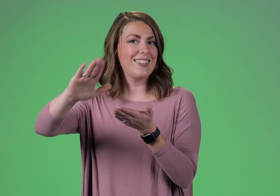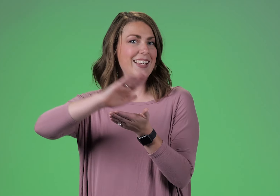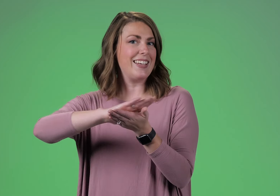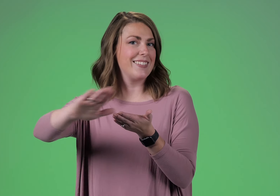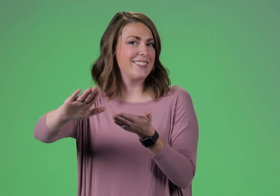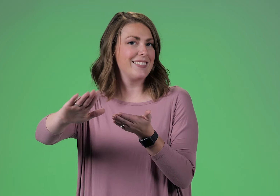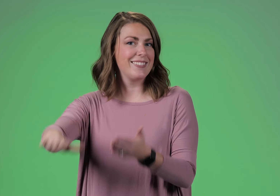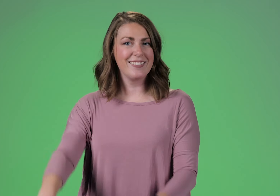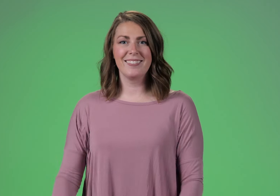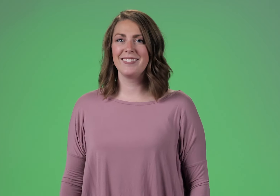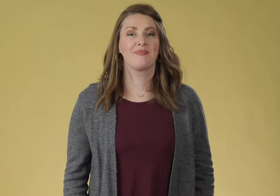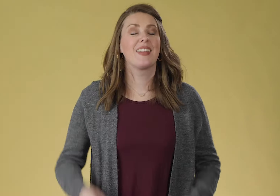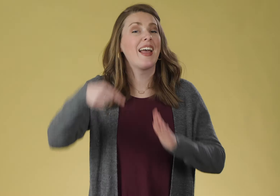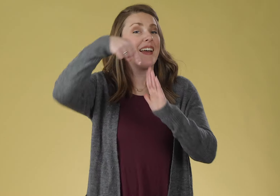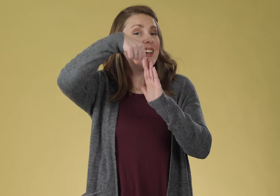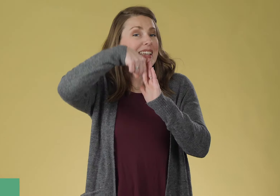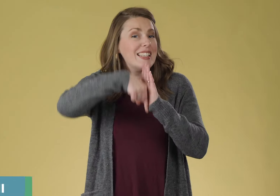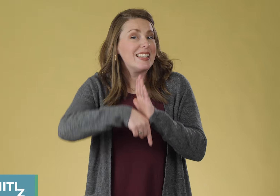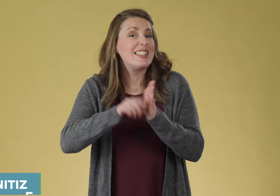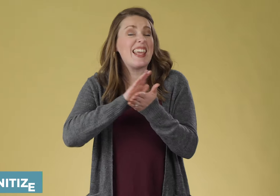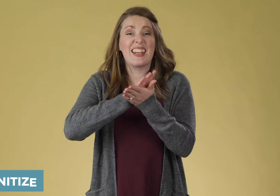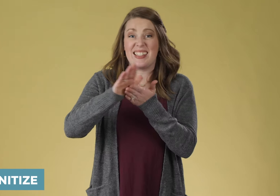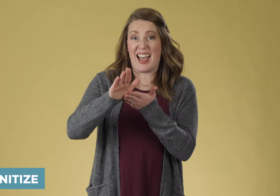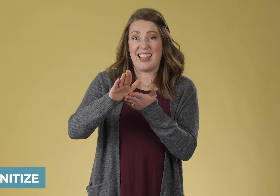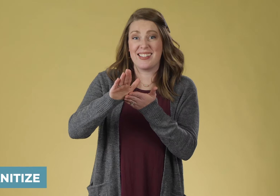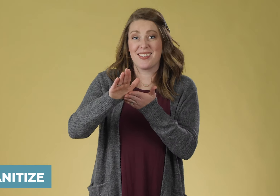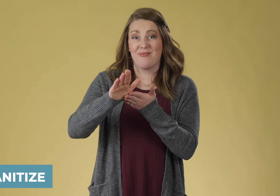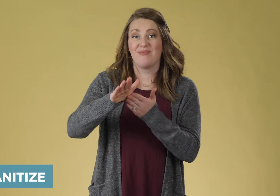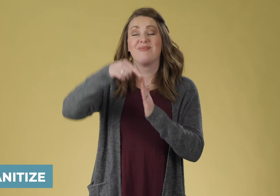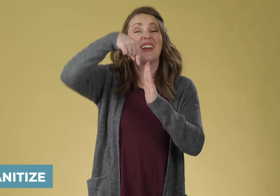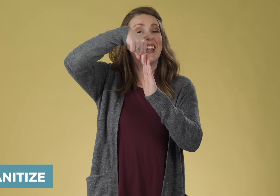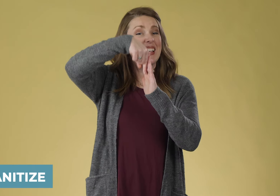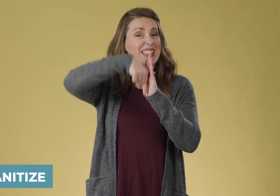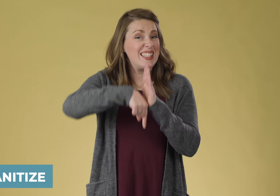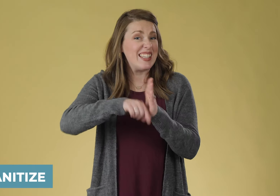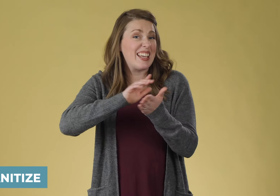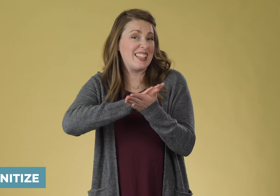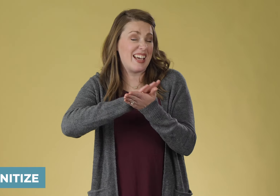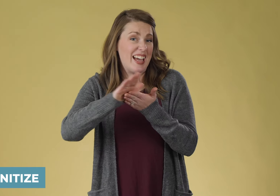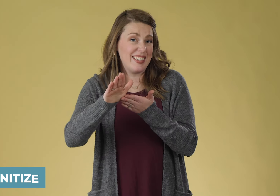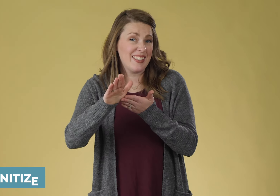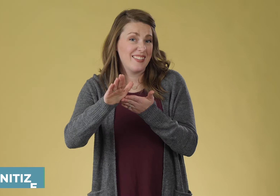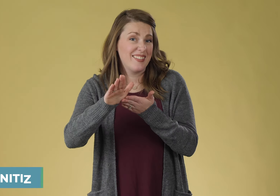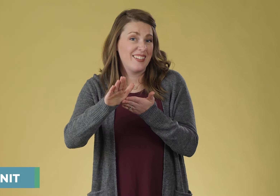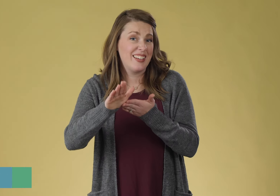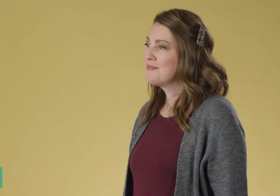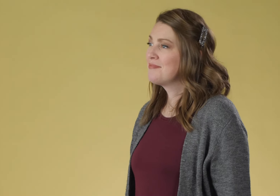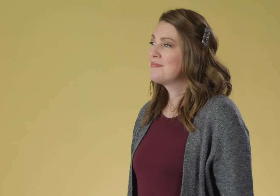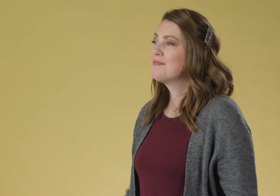Clean. Sanitize.